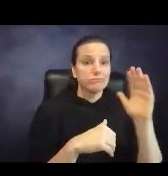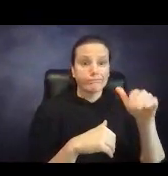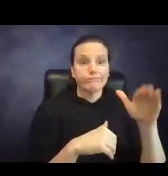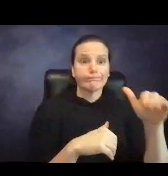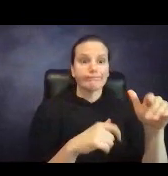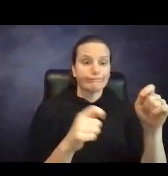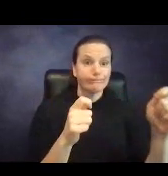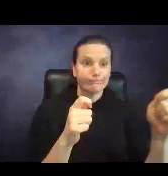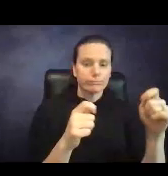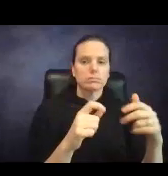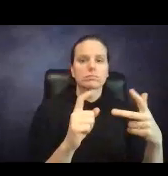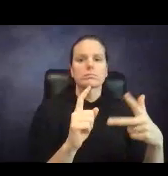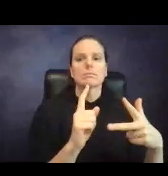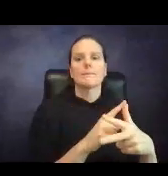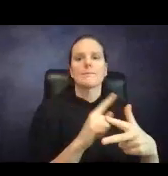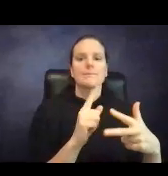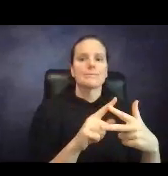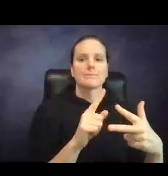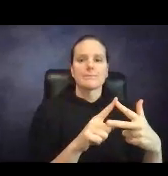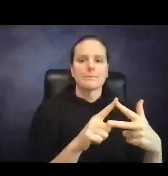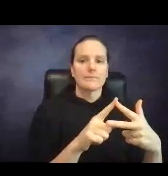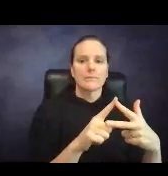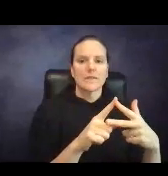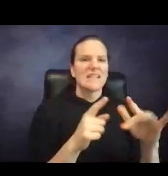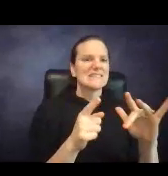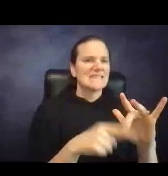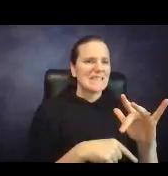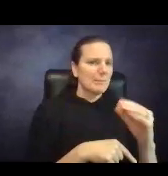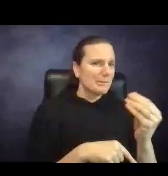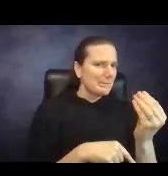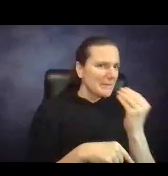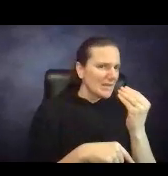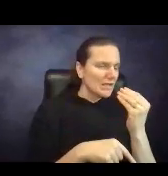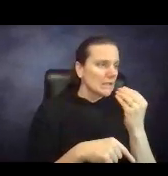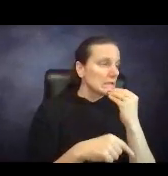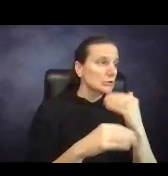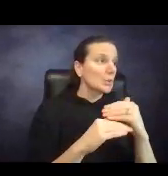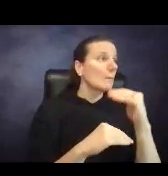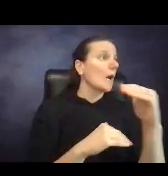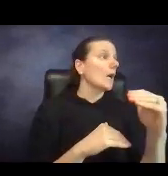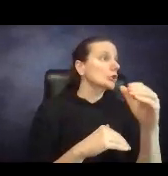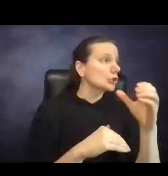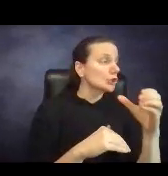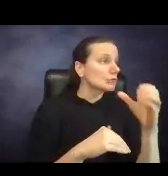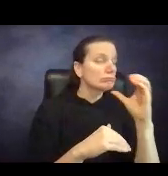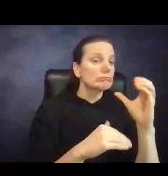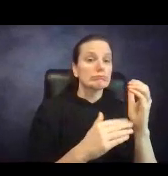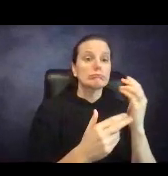and focus blood sugar dysregulation. So not so skipping meals and eating too much sugar, too much energy drink too many energy drinks, that kind of thing.